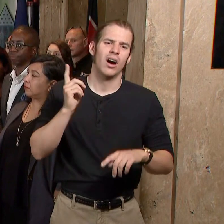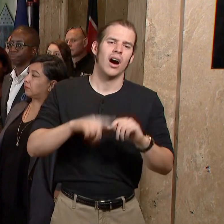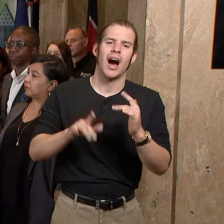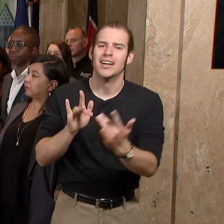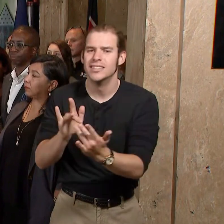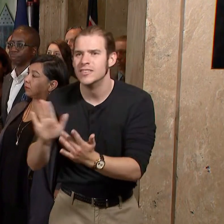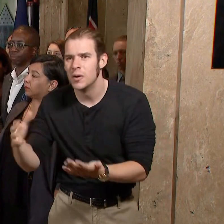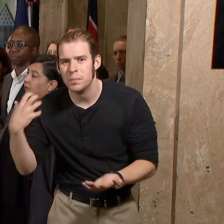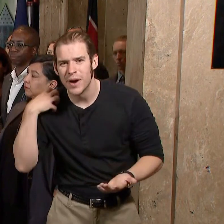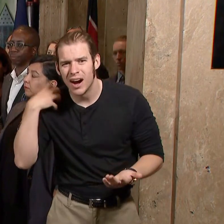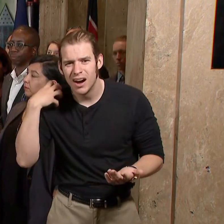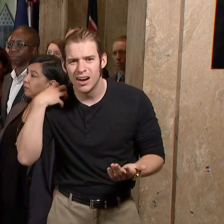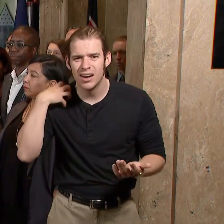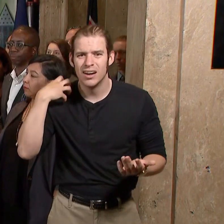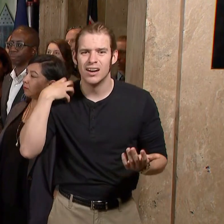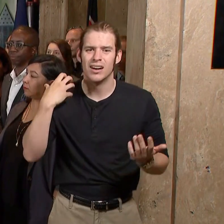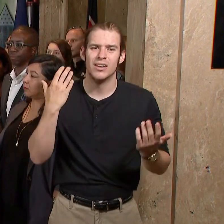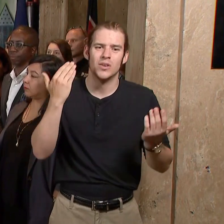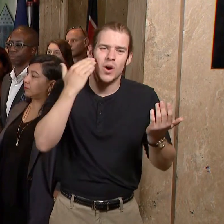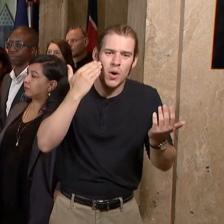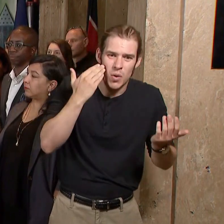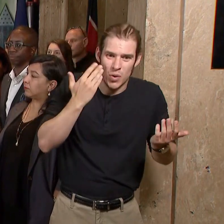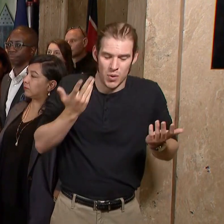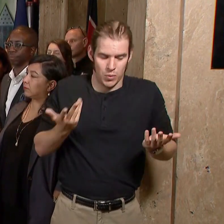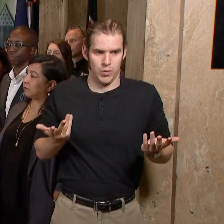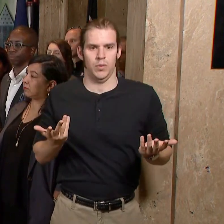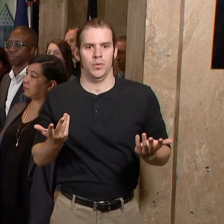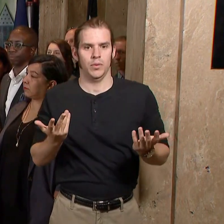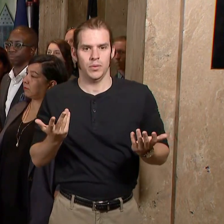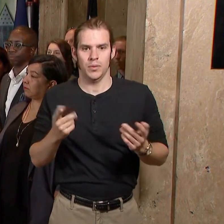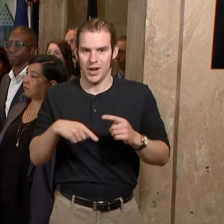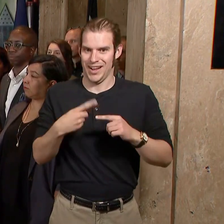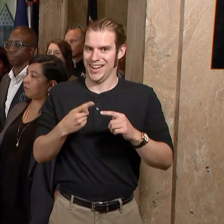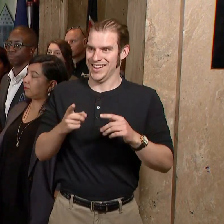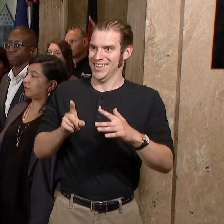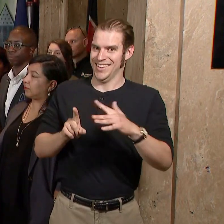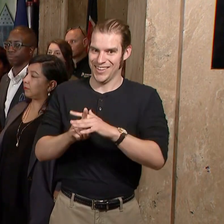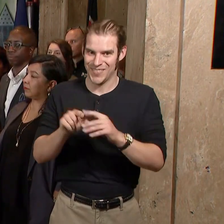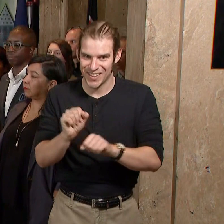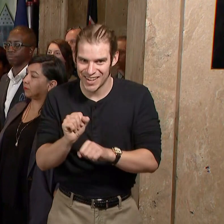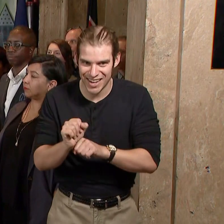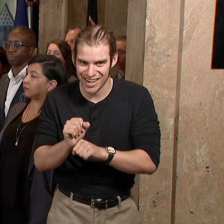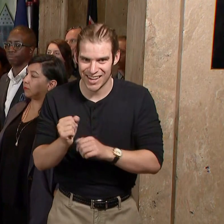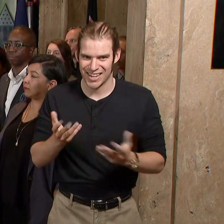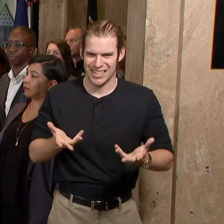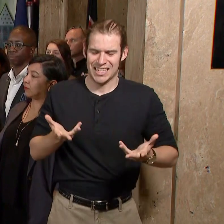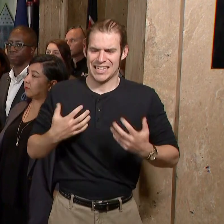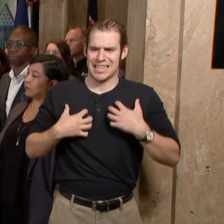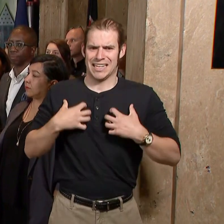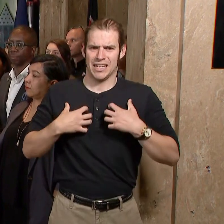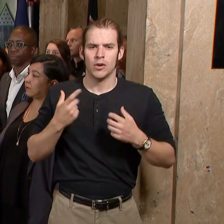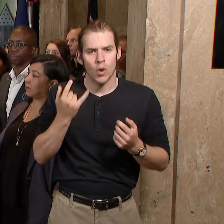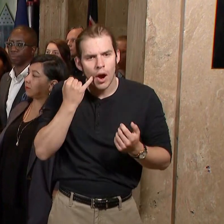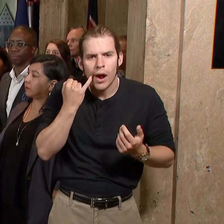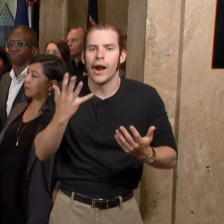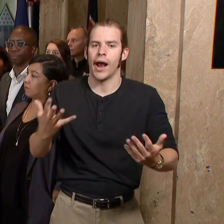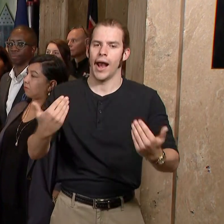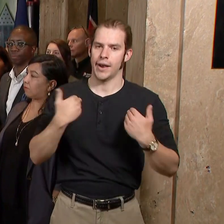he can get there on time when he can get himself back up on his feet. If we get those right sets of services in support of people, I think our data is they can be very,